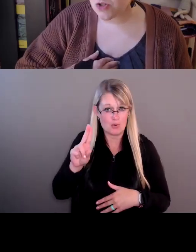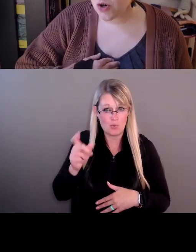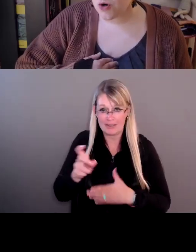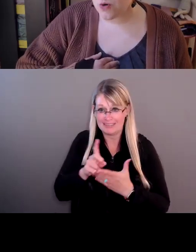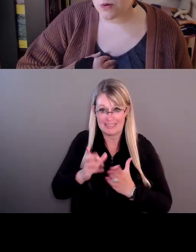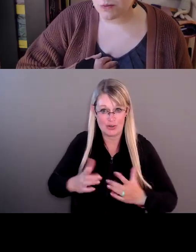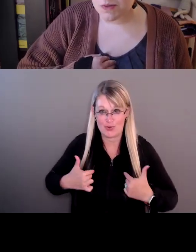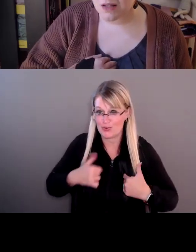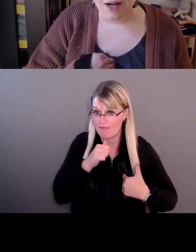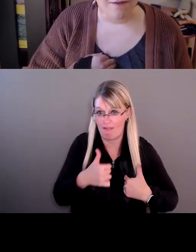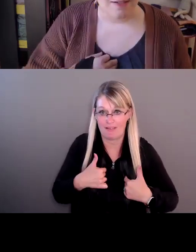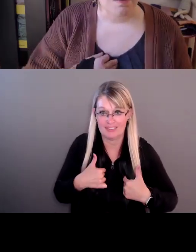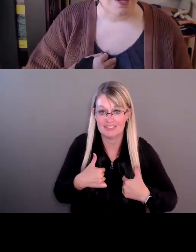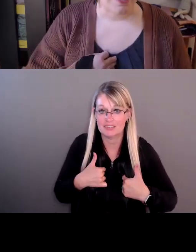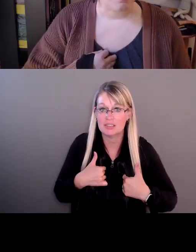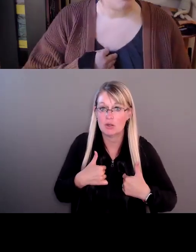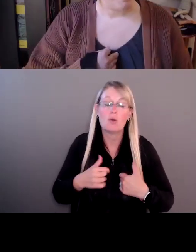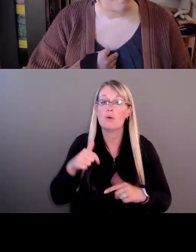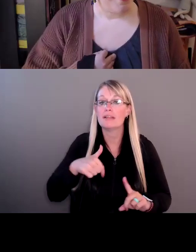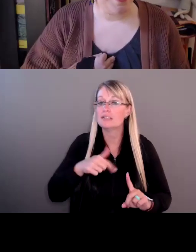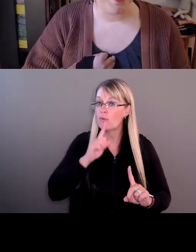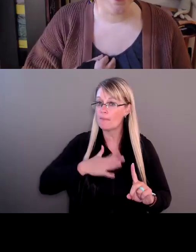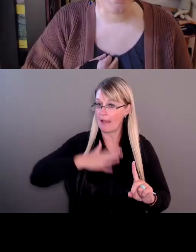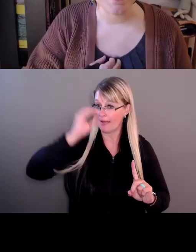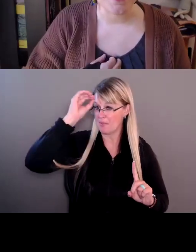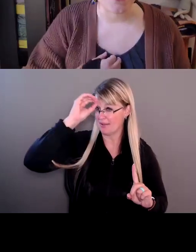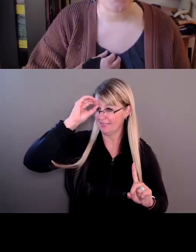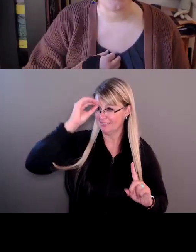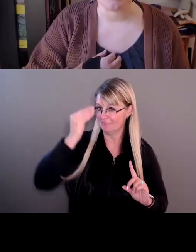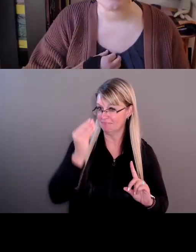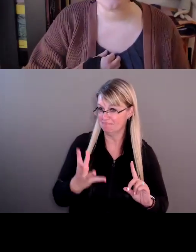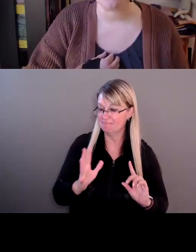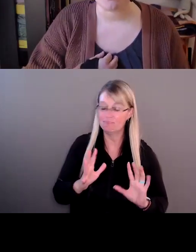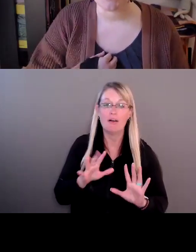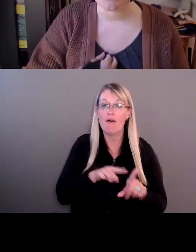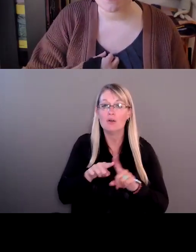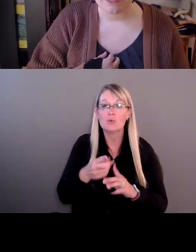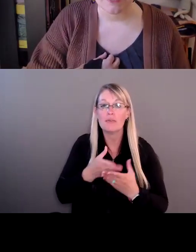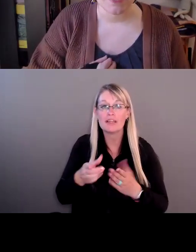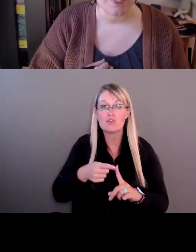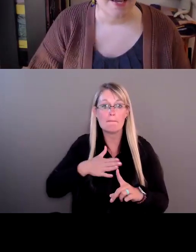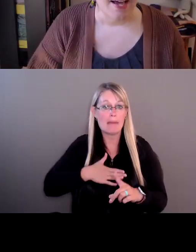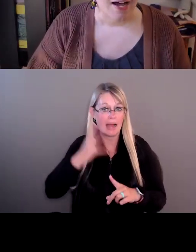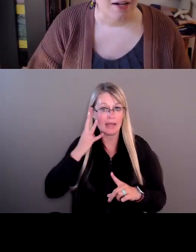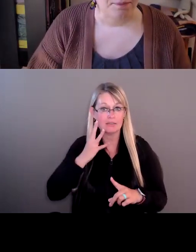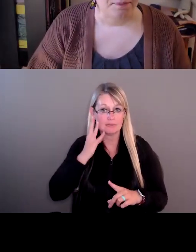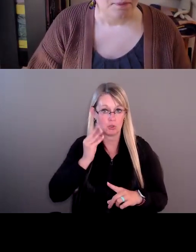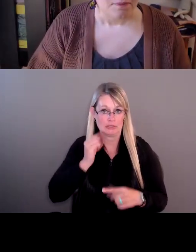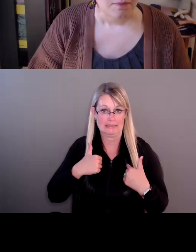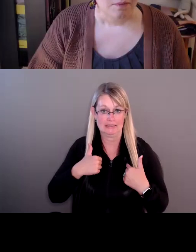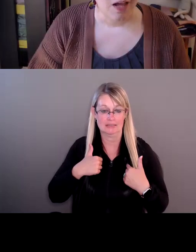so a lot of this is my opinion. These are also just things from my personal experience and we